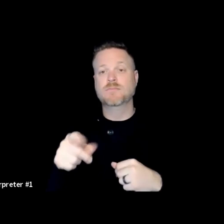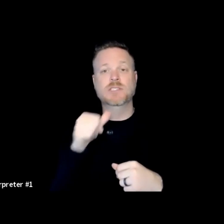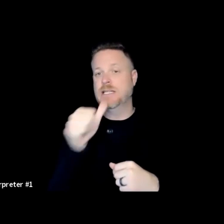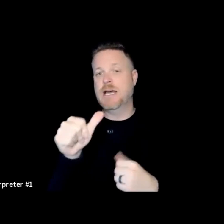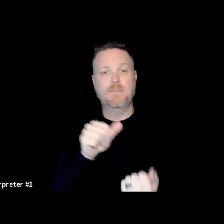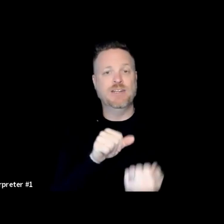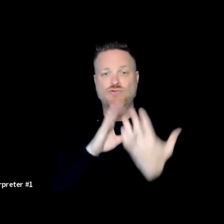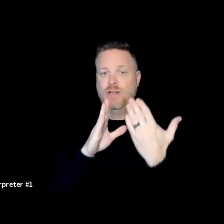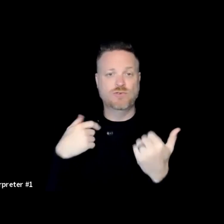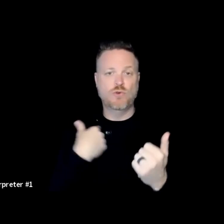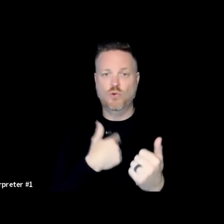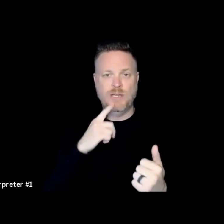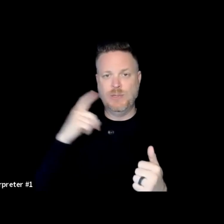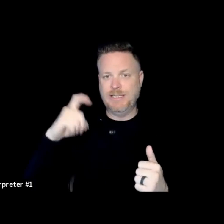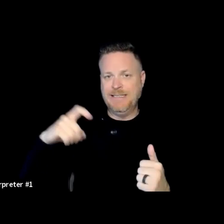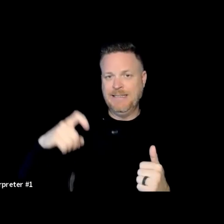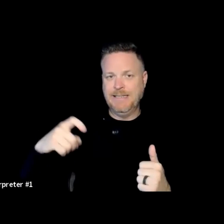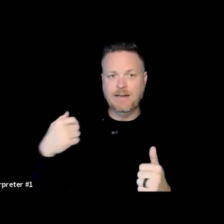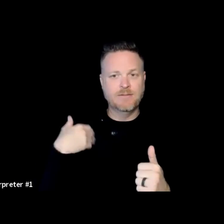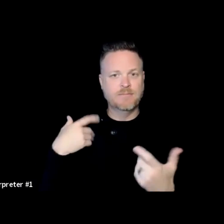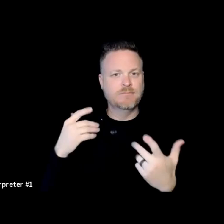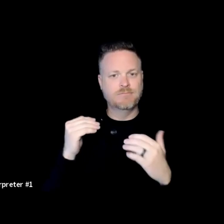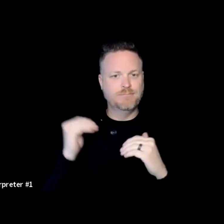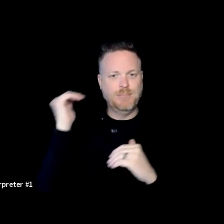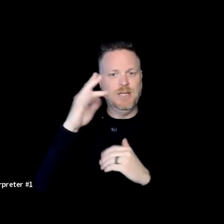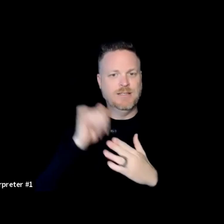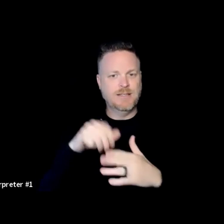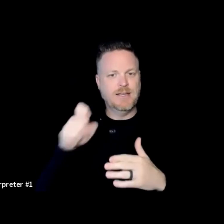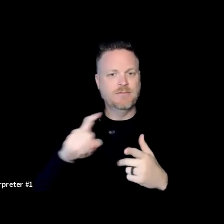and we needed to get beyond that essentially voluntary compliance.